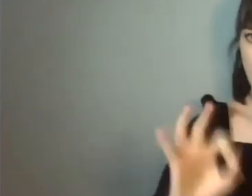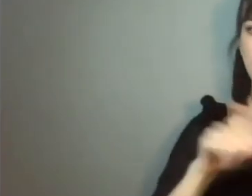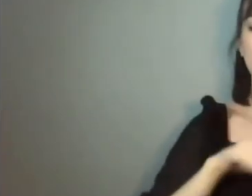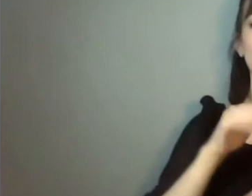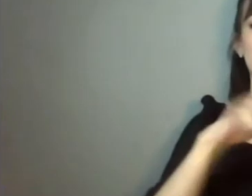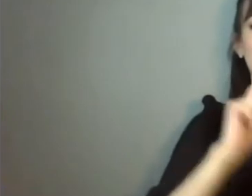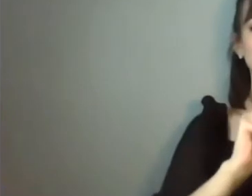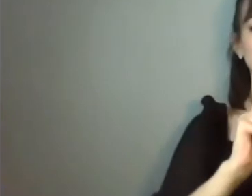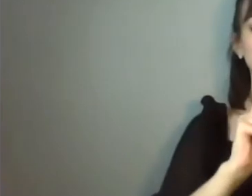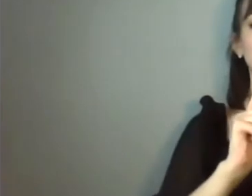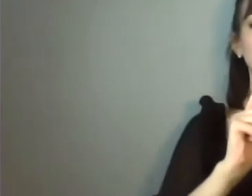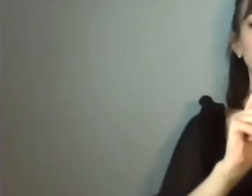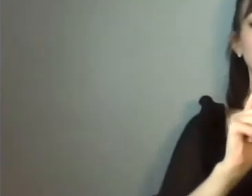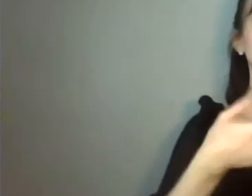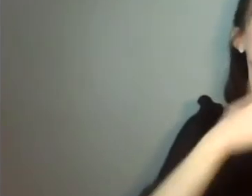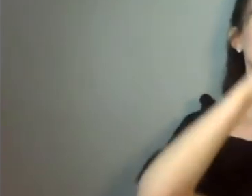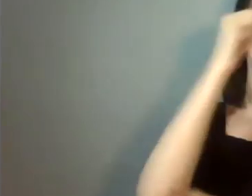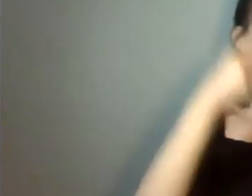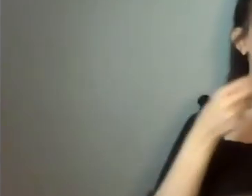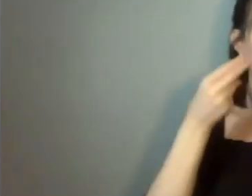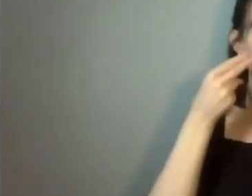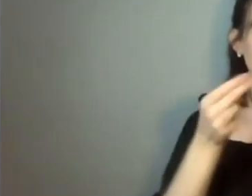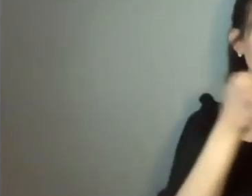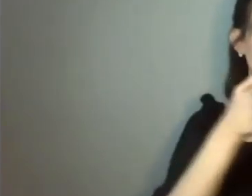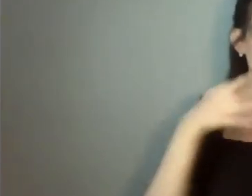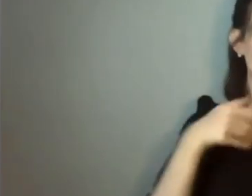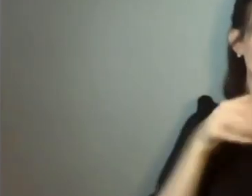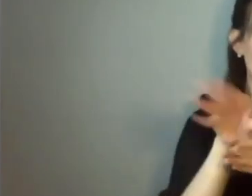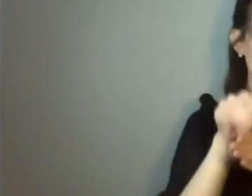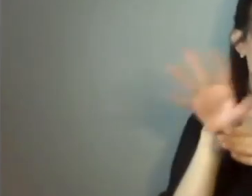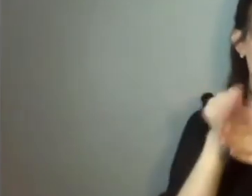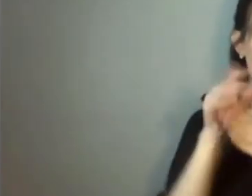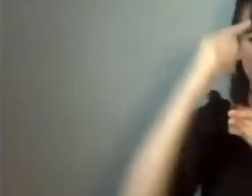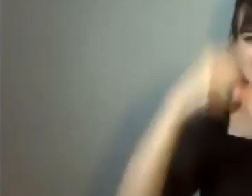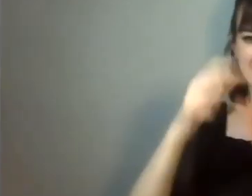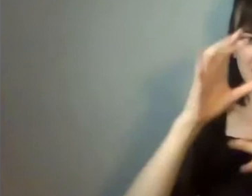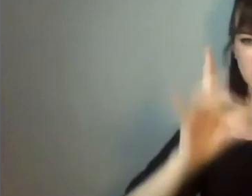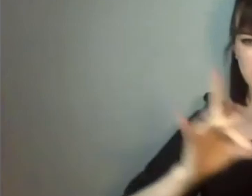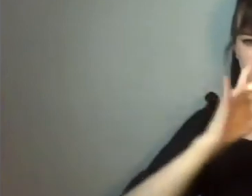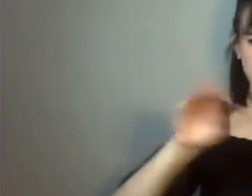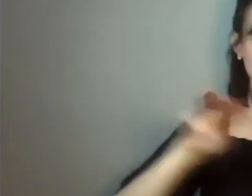we need to recognise and record decision makers and then link up their supporters